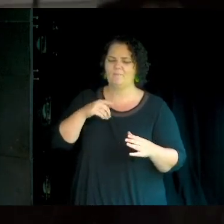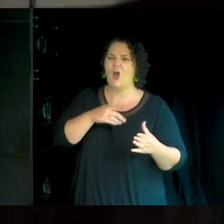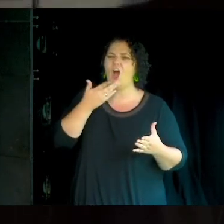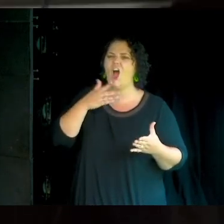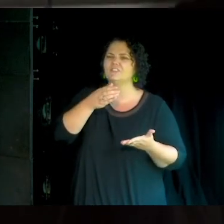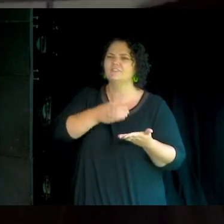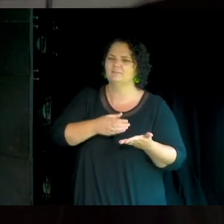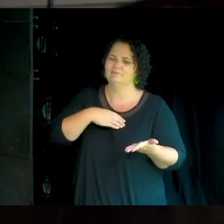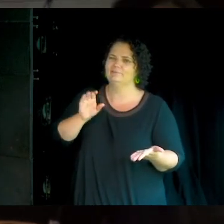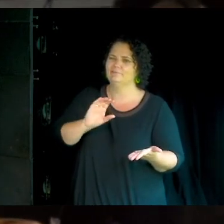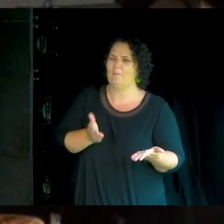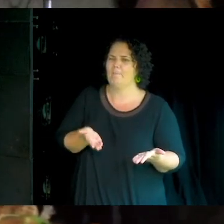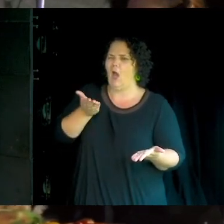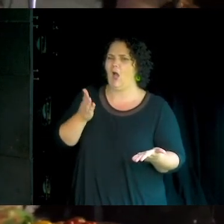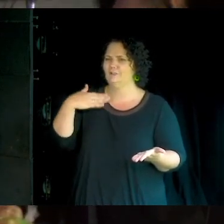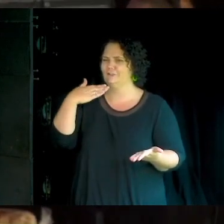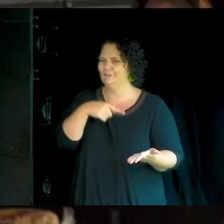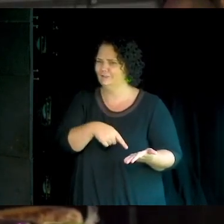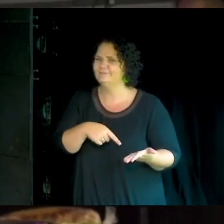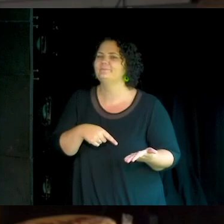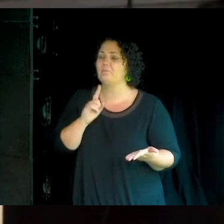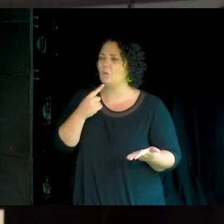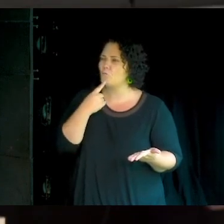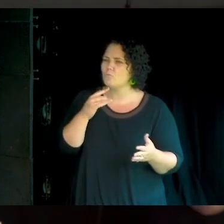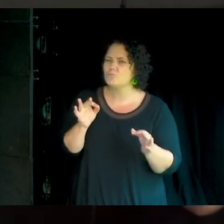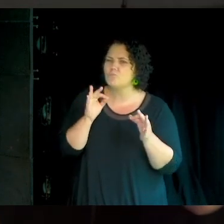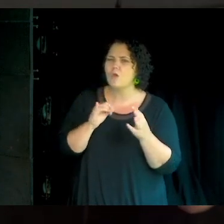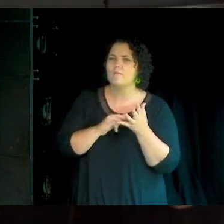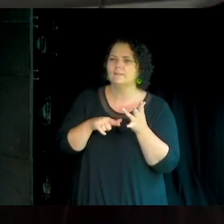but it's uh sour enough and salty enough I just need a little bit more spicy